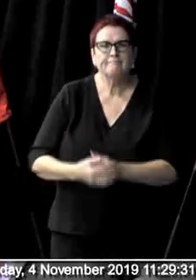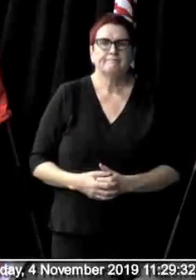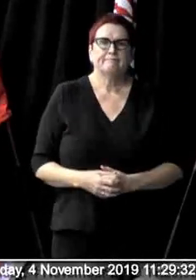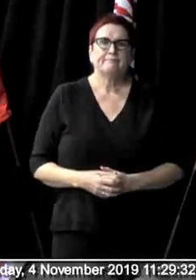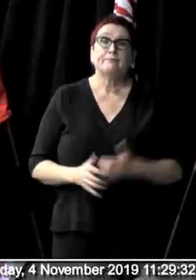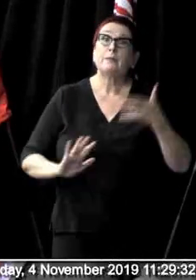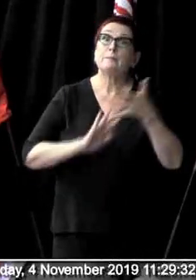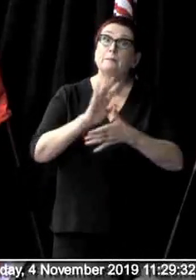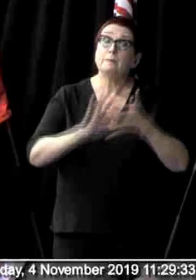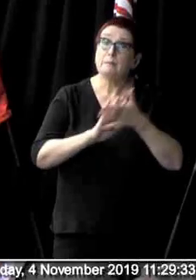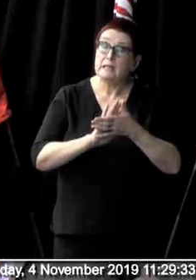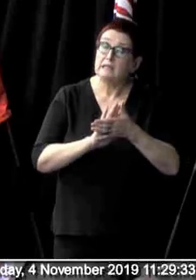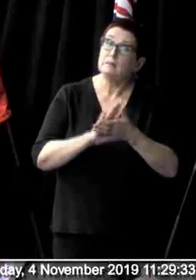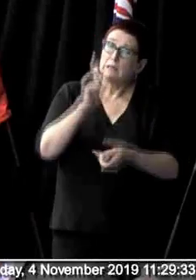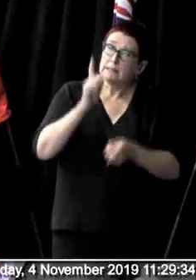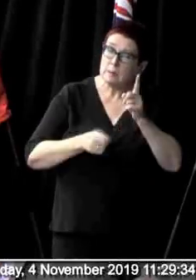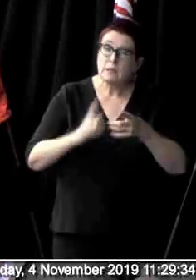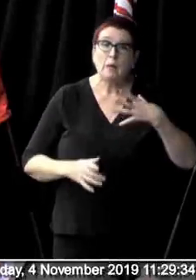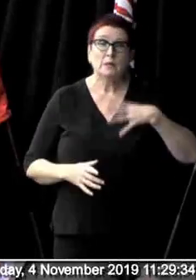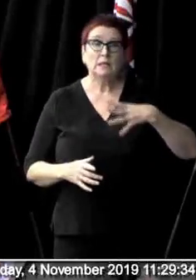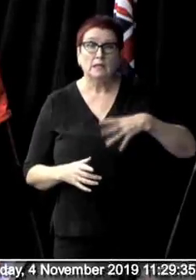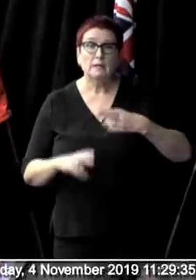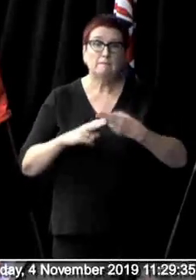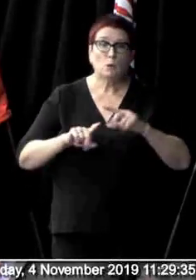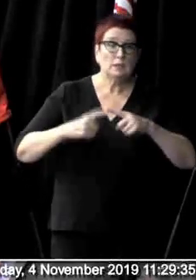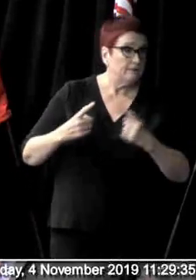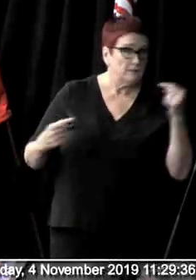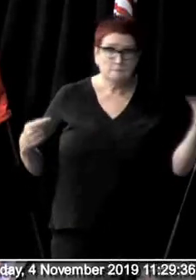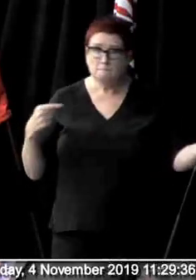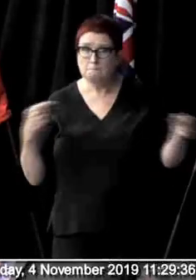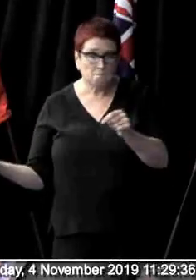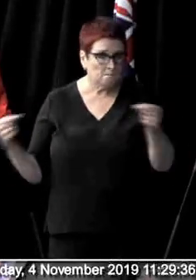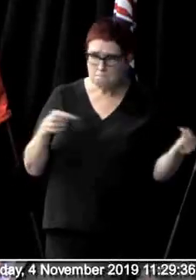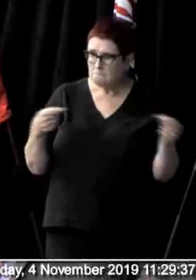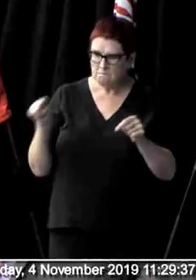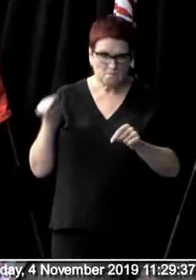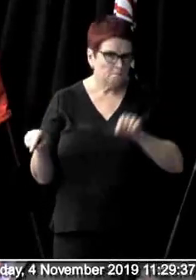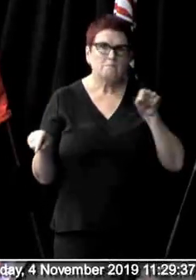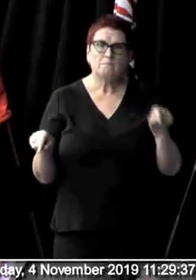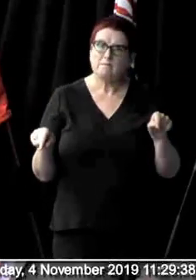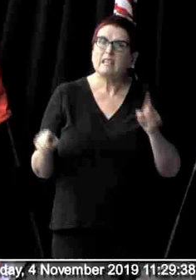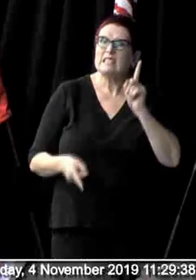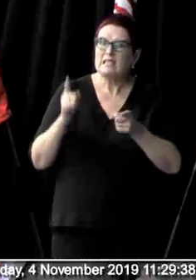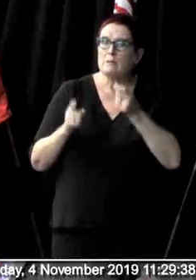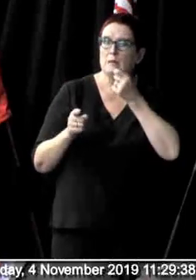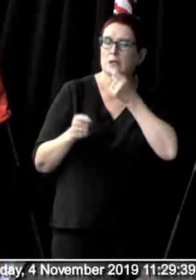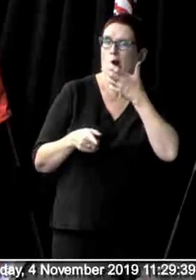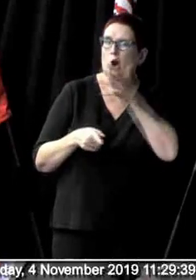That means it will be necessary for different sides of the debate on contentious issues to be heard.